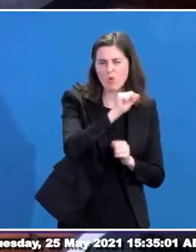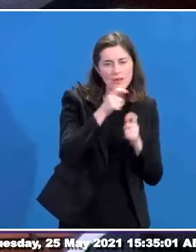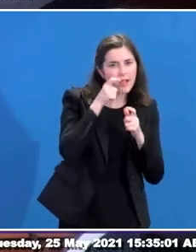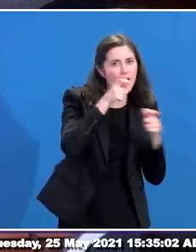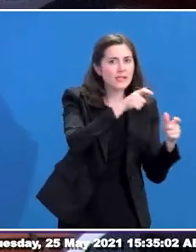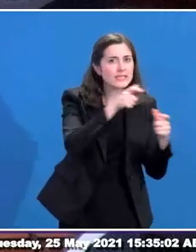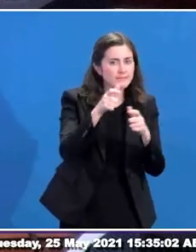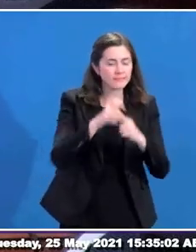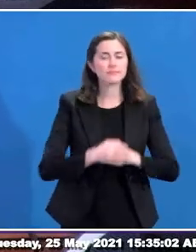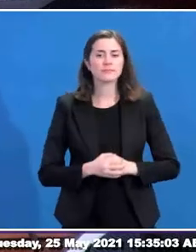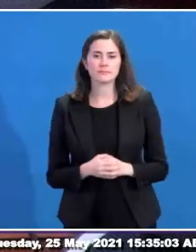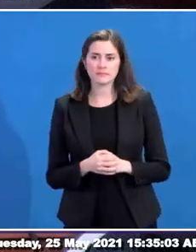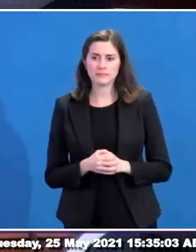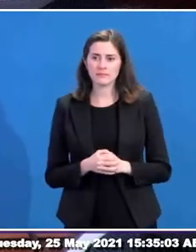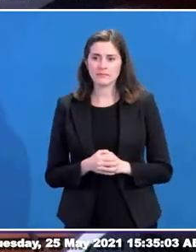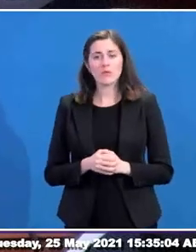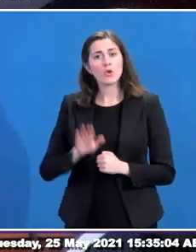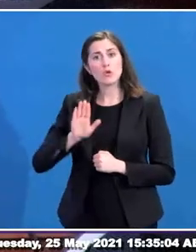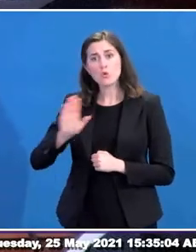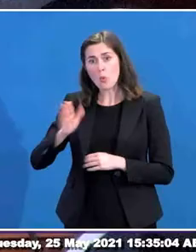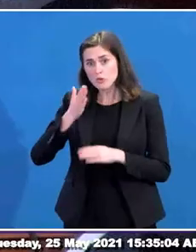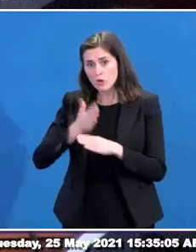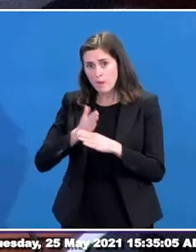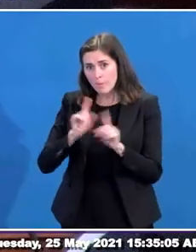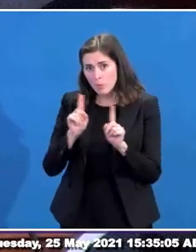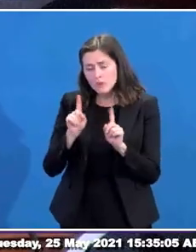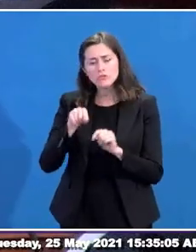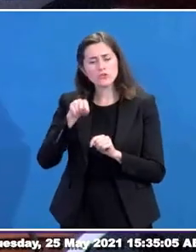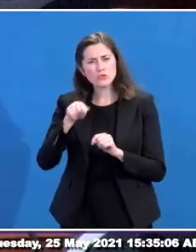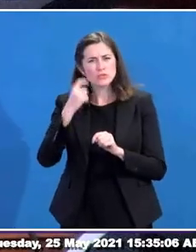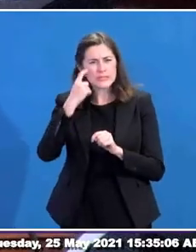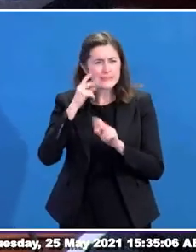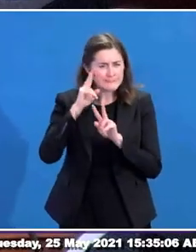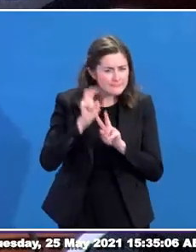Your task was to try to find out what had happened and what might be